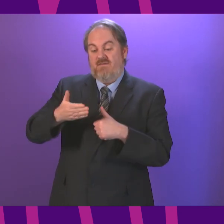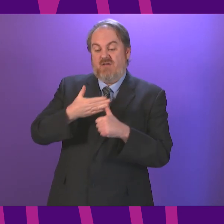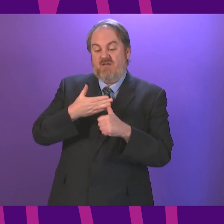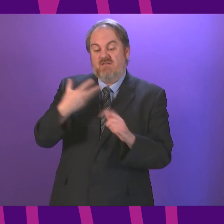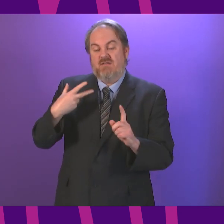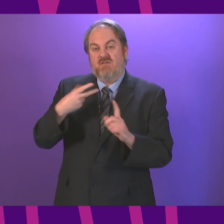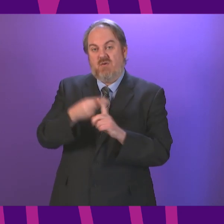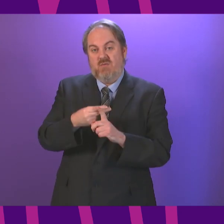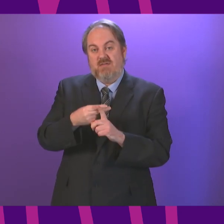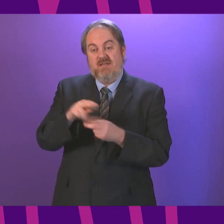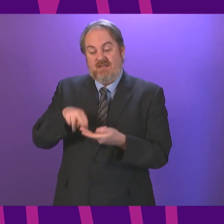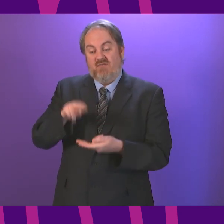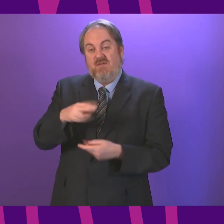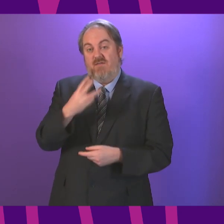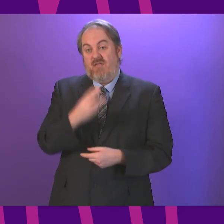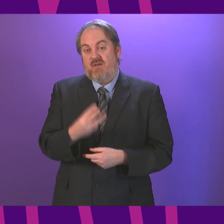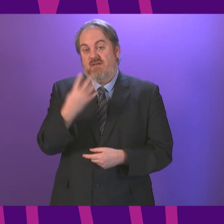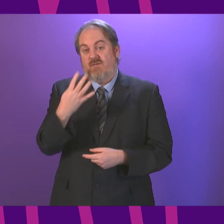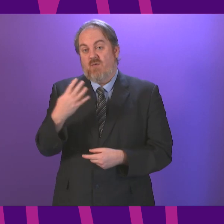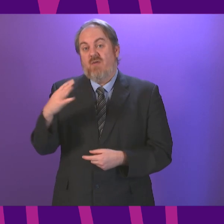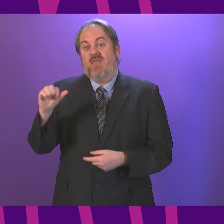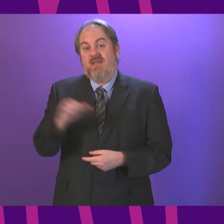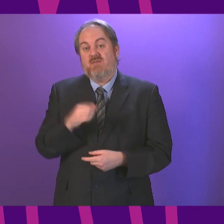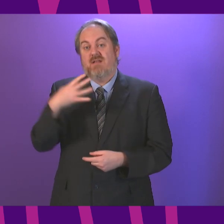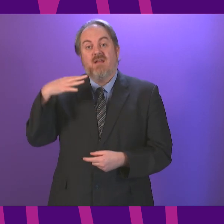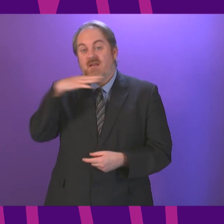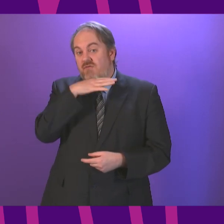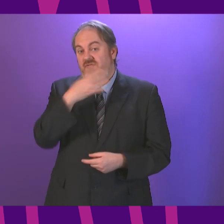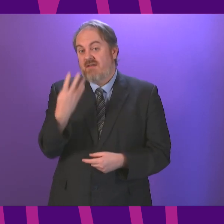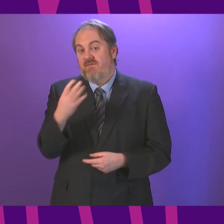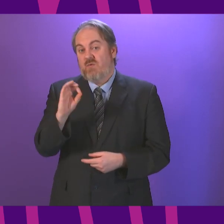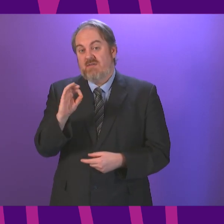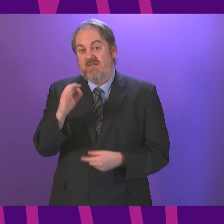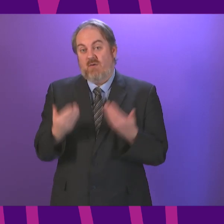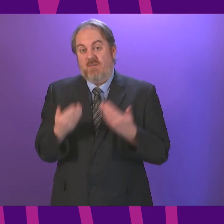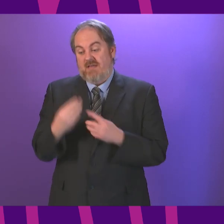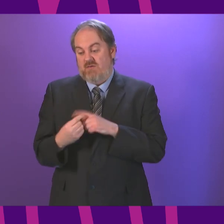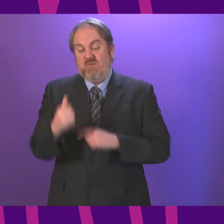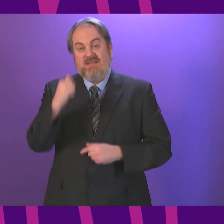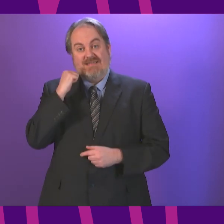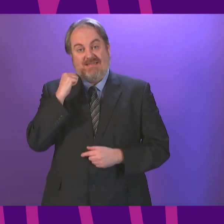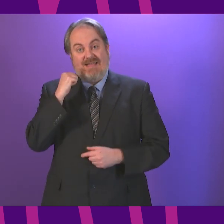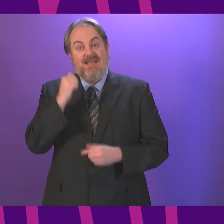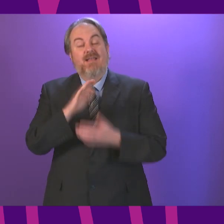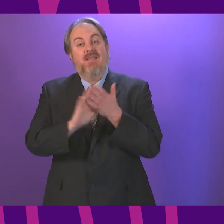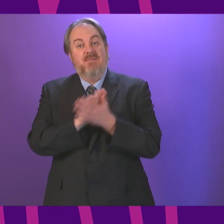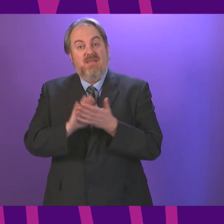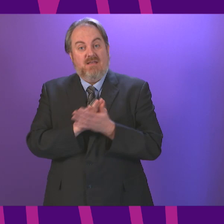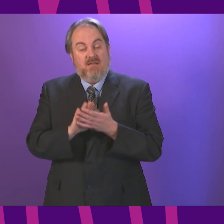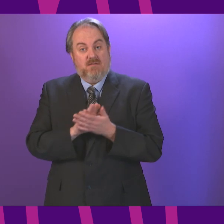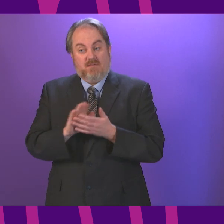34,940 since yesterday. That means that we are on track, by the end of today, to have given a first